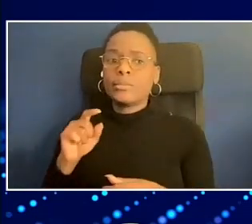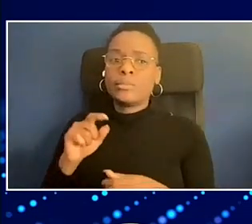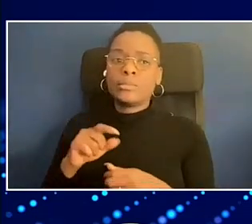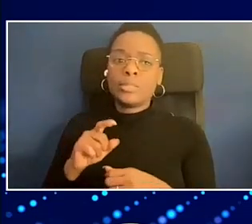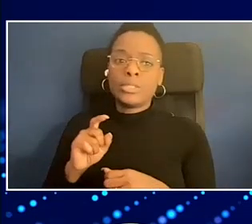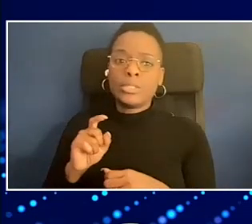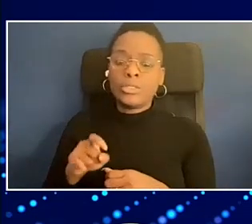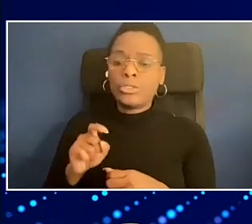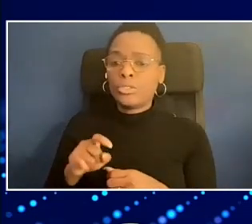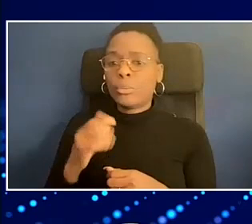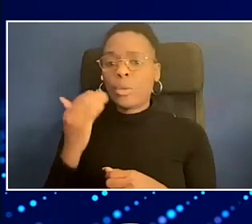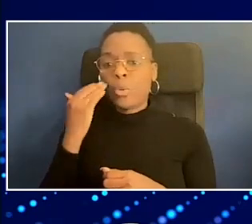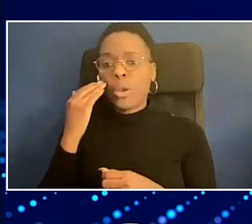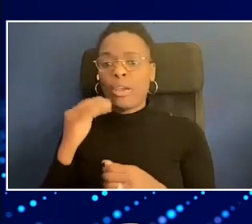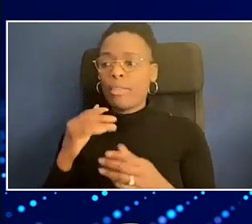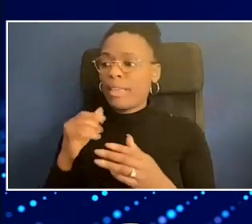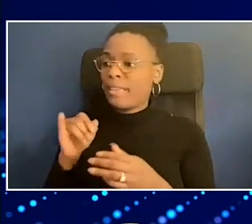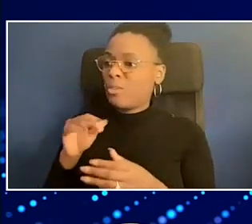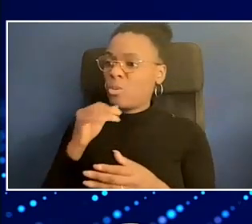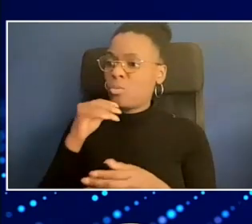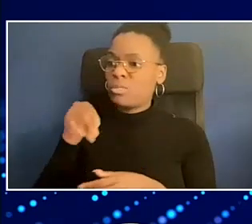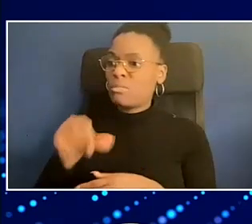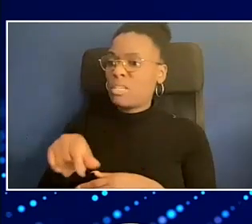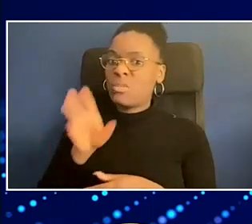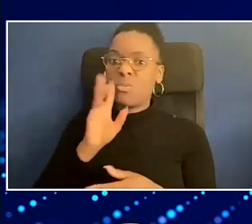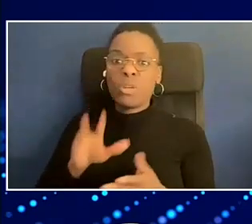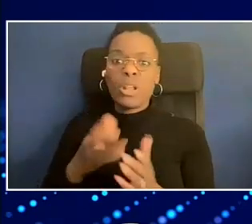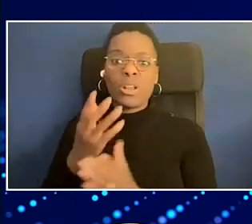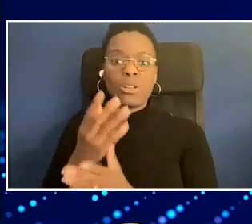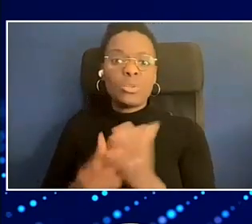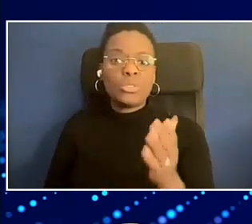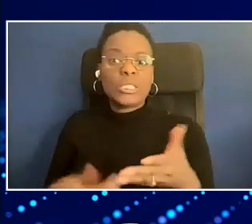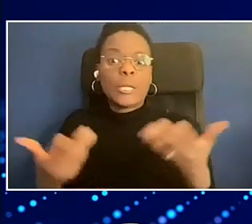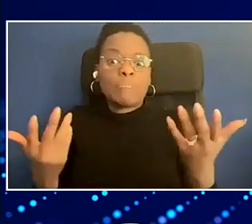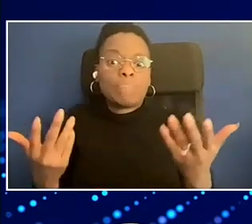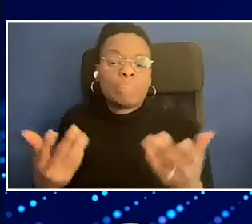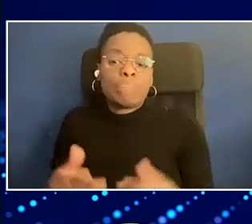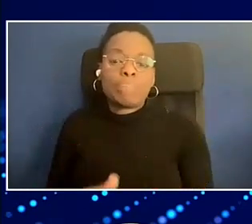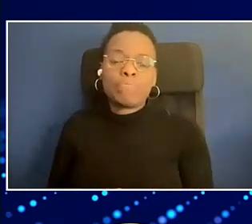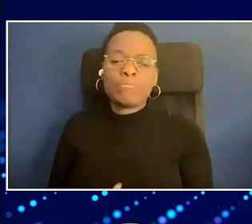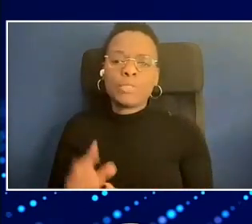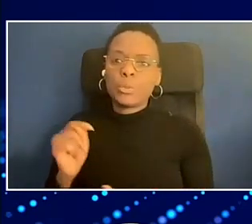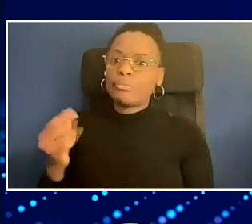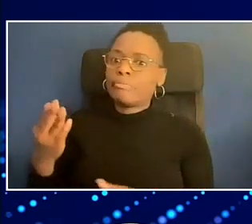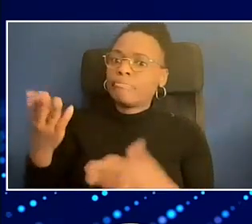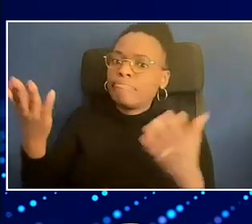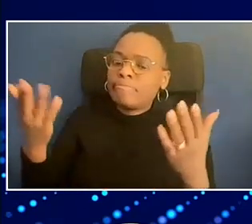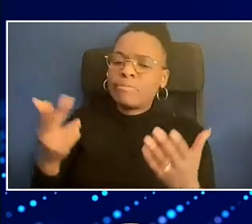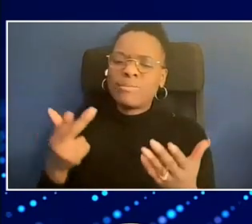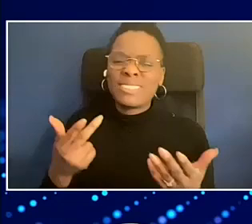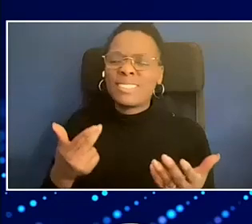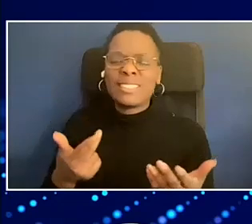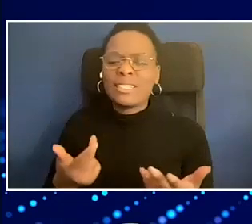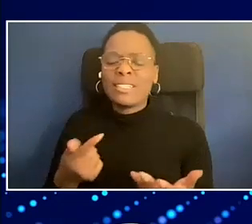lose it. I don't- that to me is not- doesn't go in the realm of responsibility.